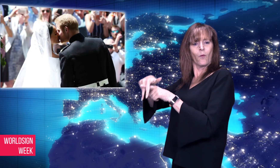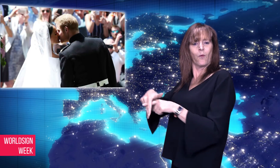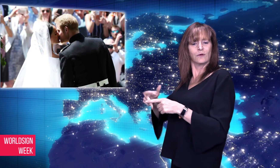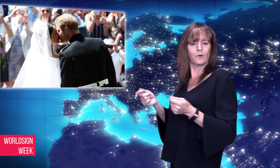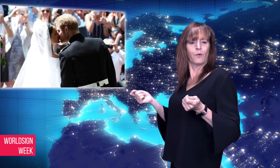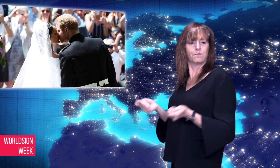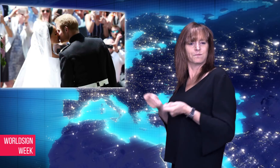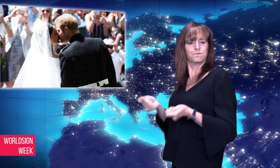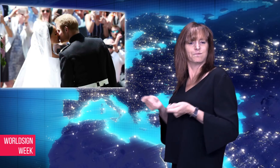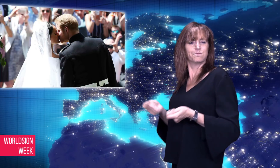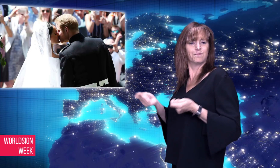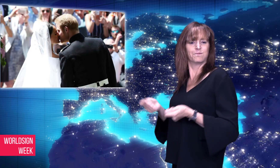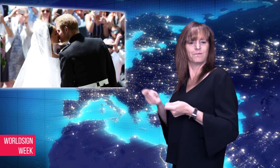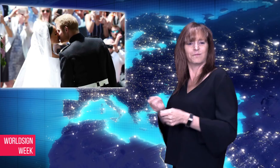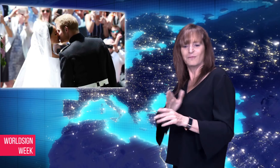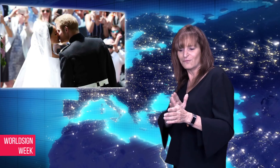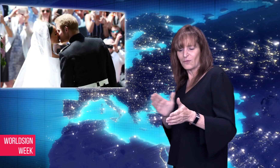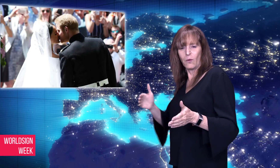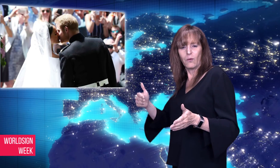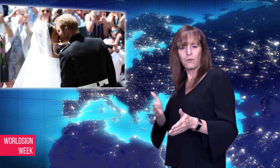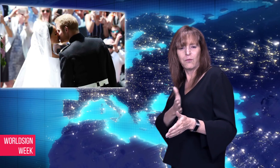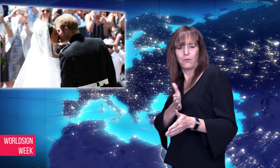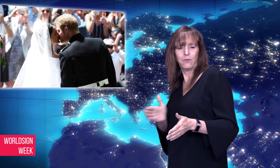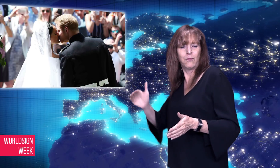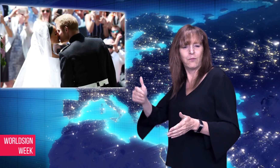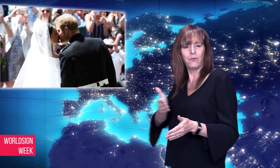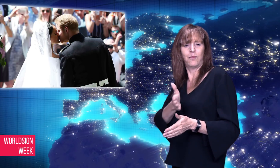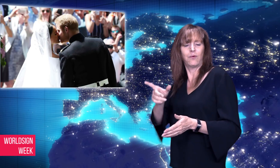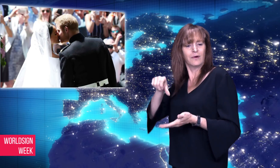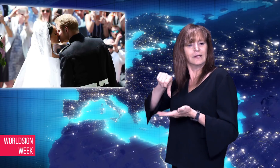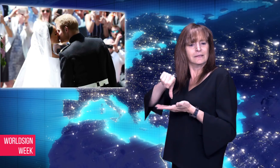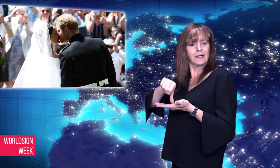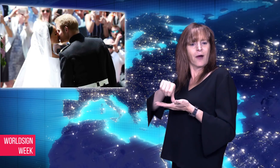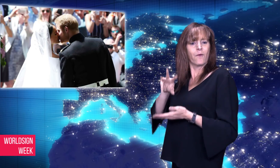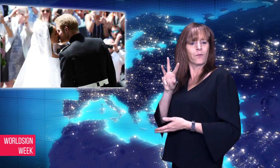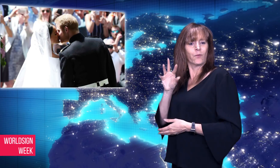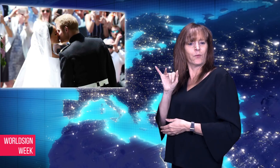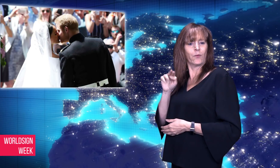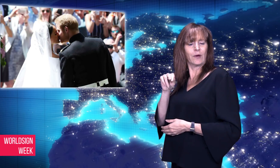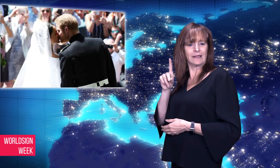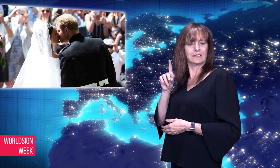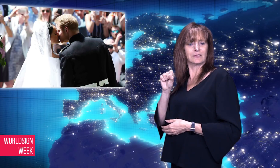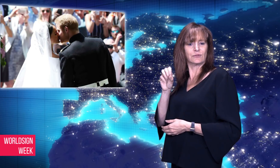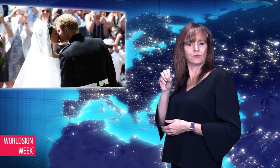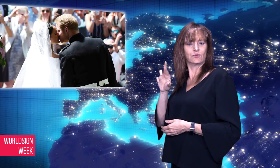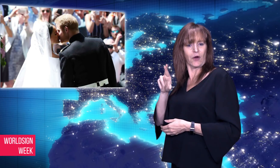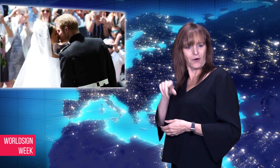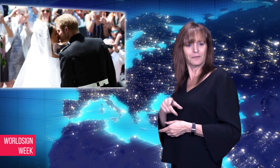100,000 people who cheered and